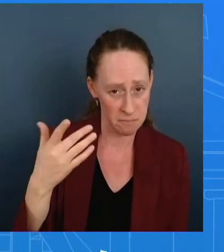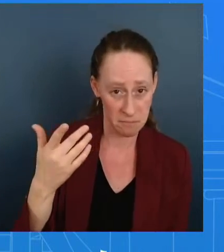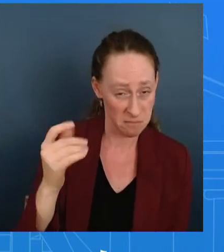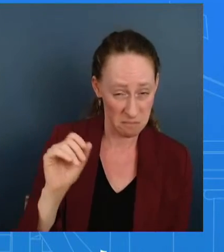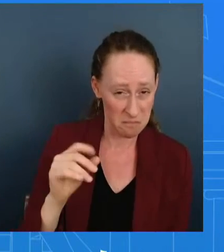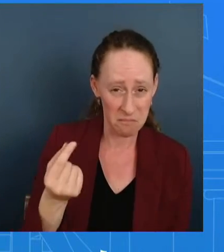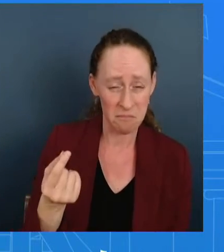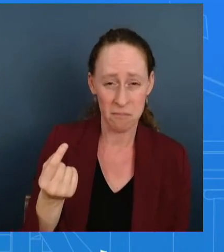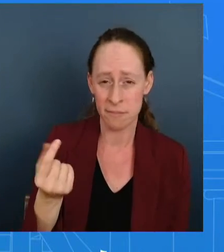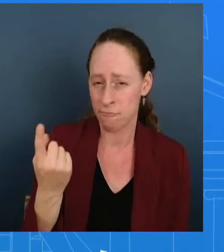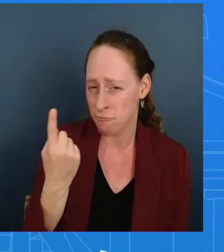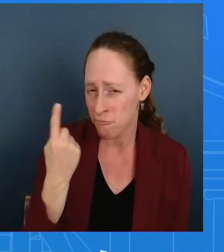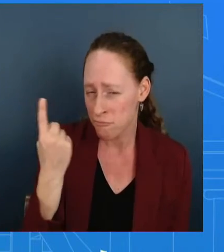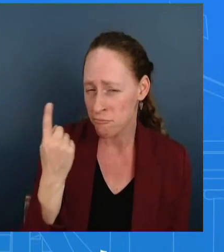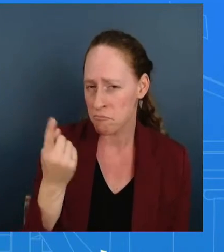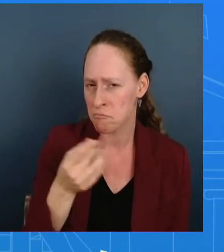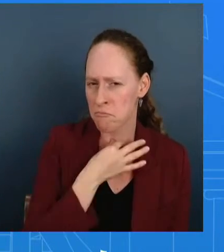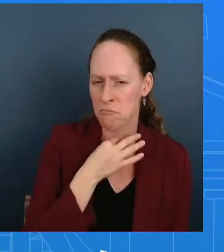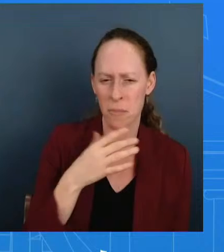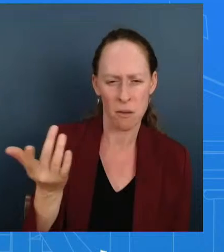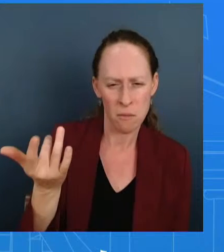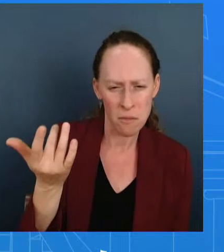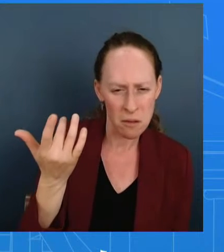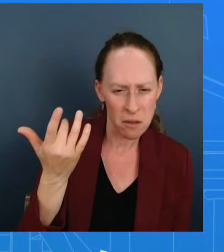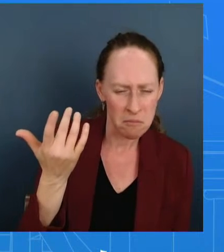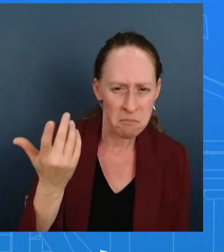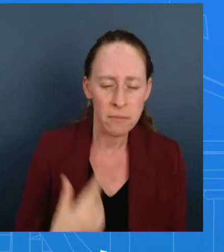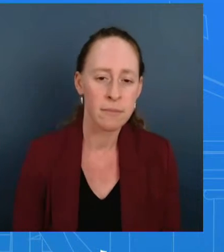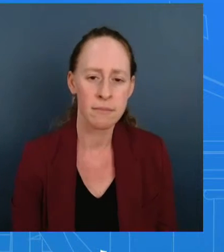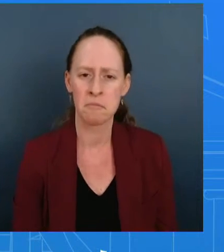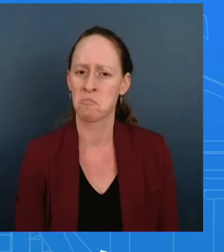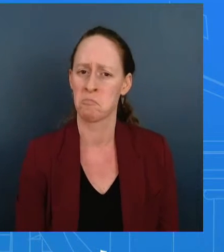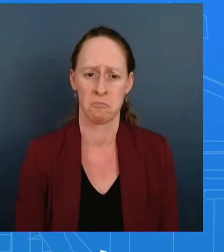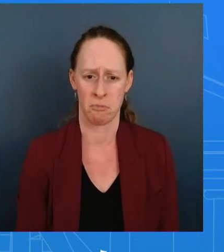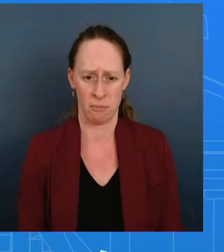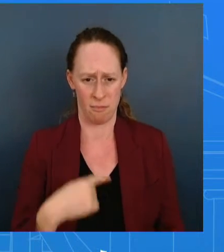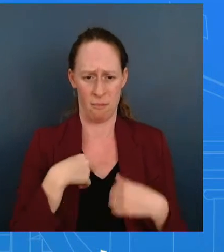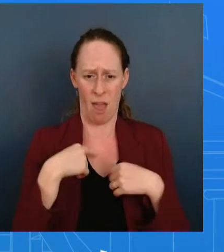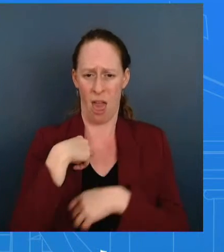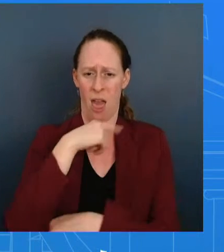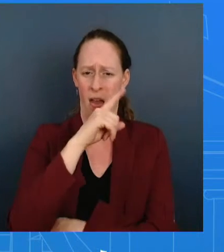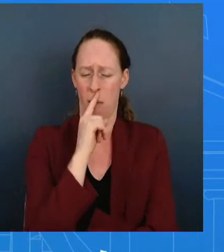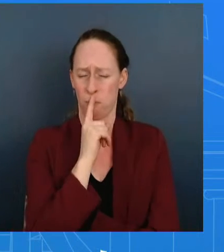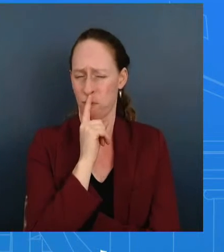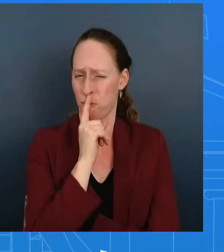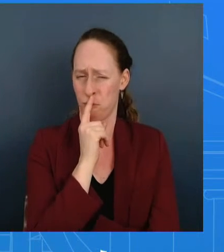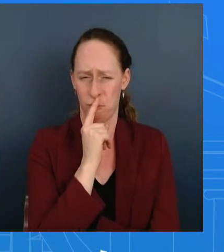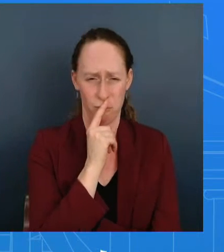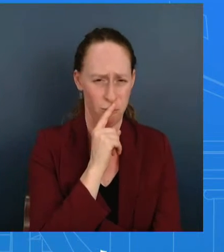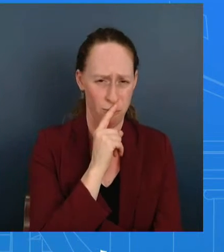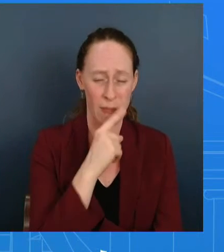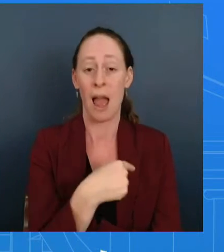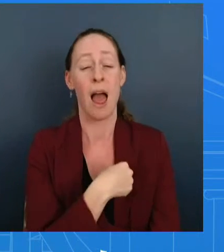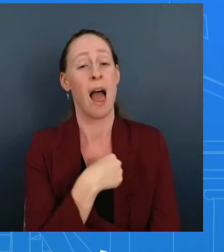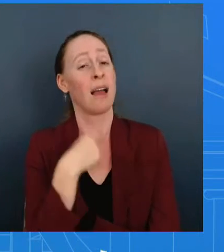The Press: That's what the White House has said. Ms. Jean-Pierre: Well, what I have said is -- what I have said is that he just had a physical just in February,